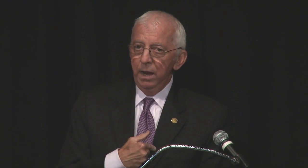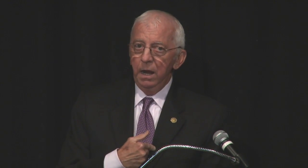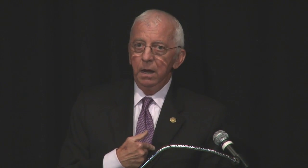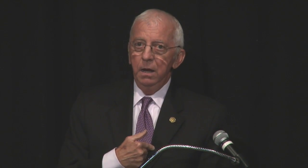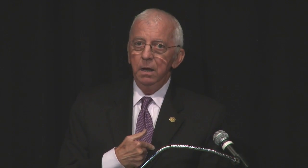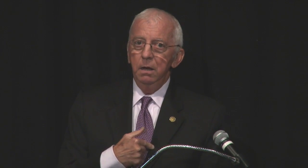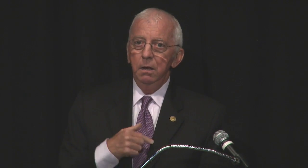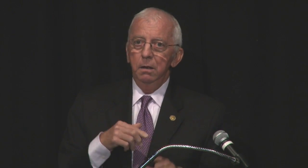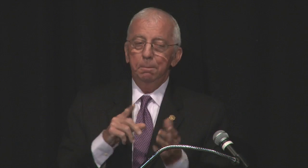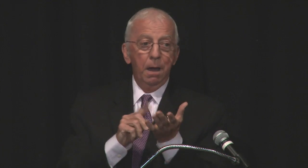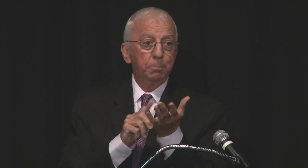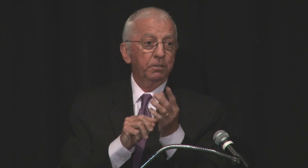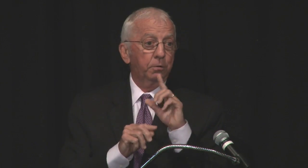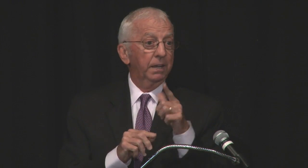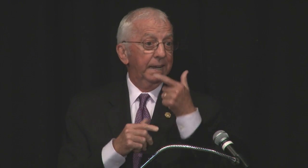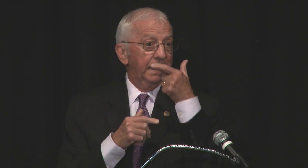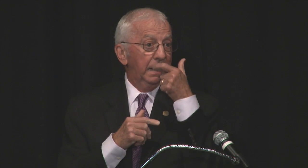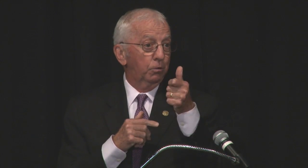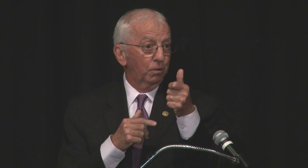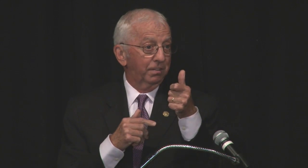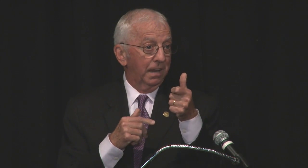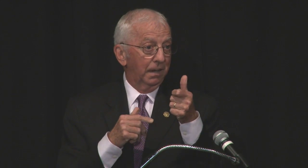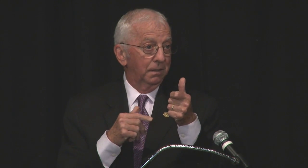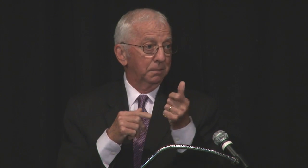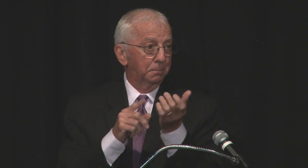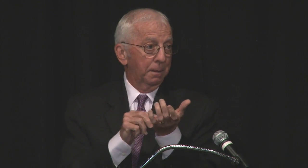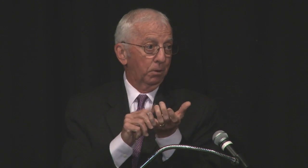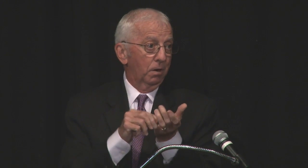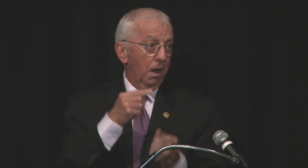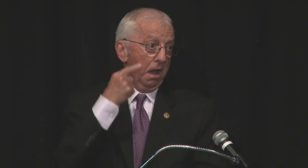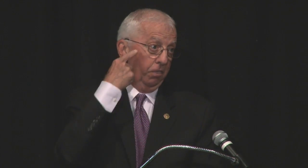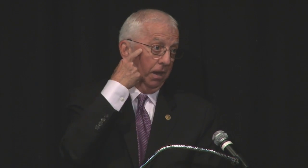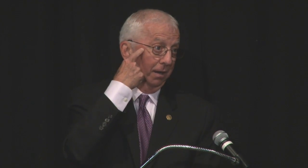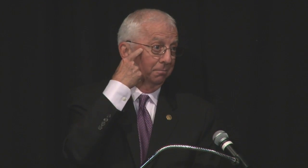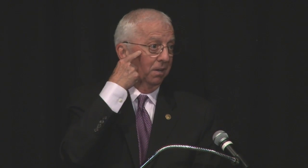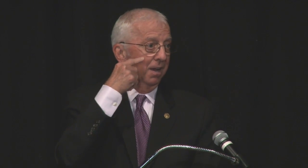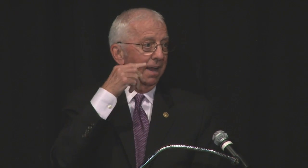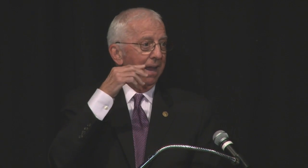We published a really interesting paper I think.